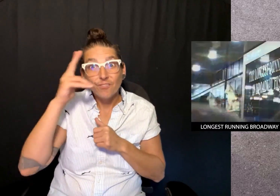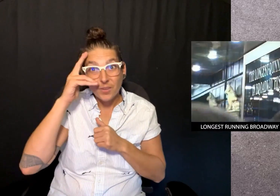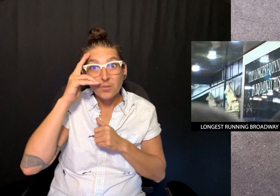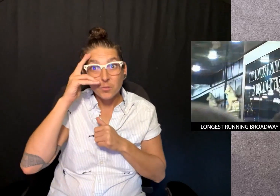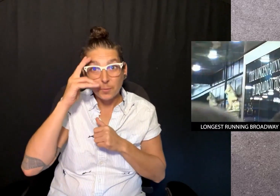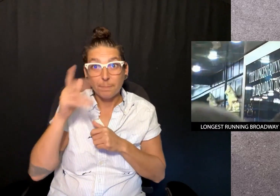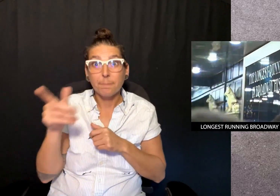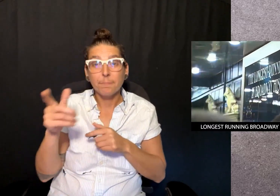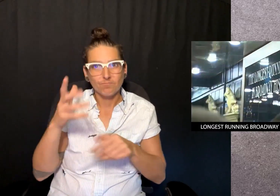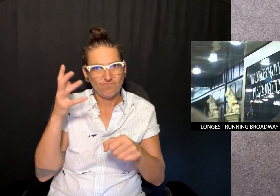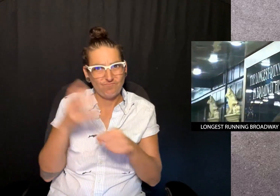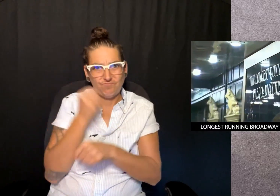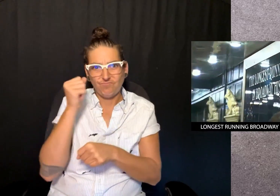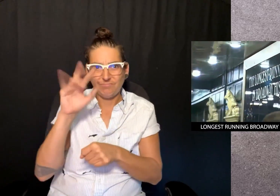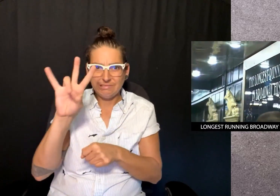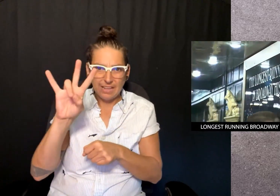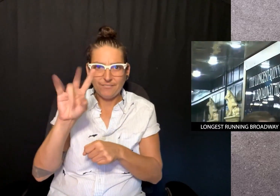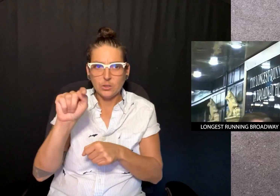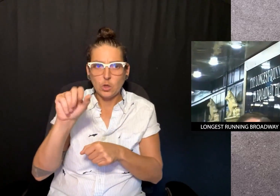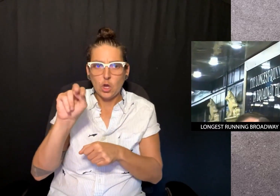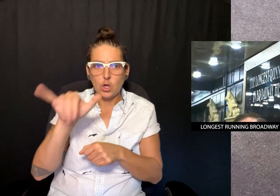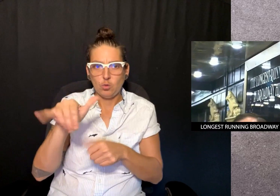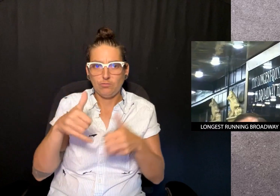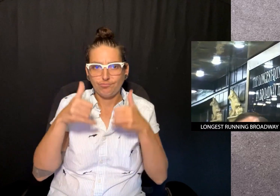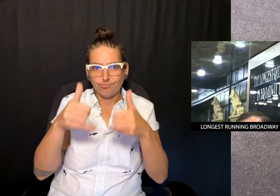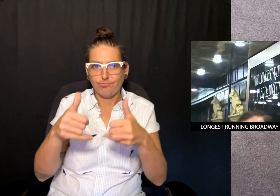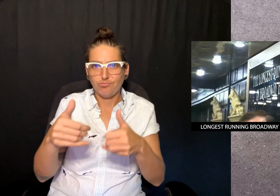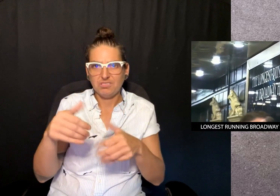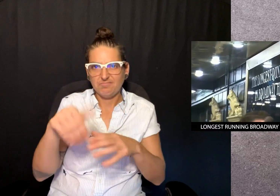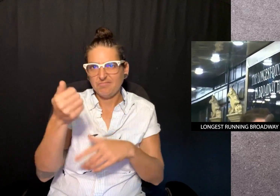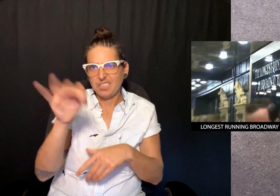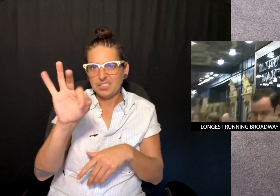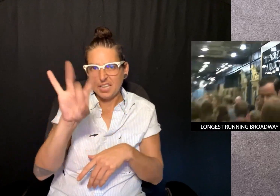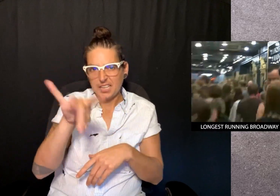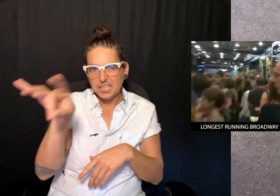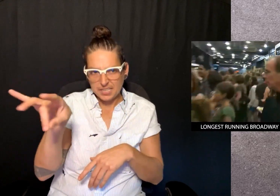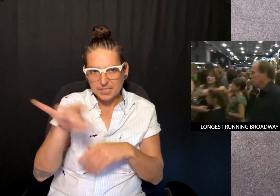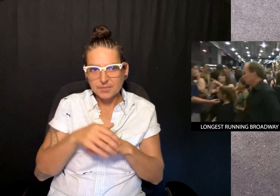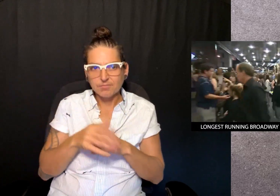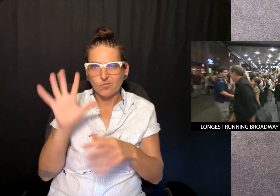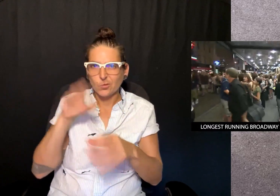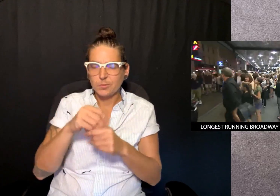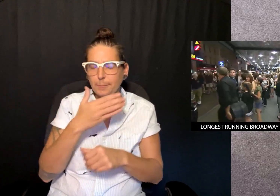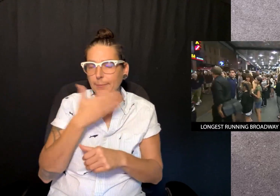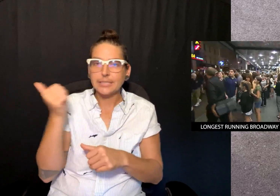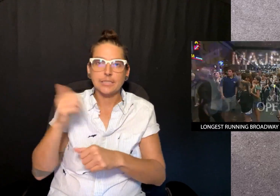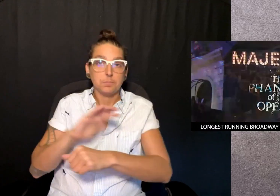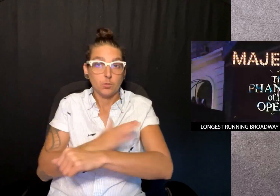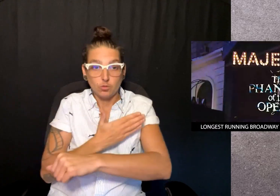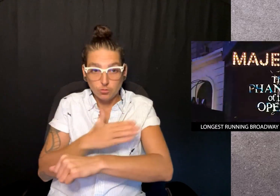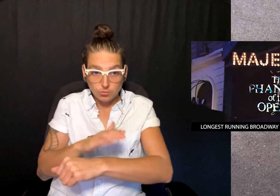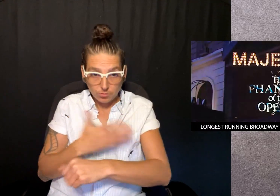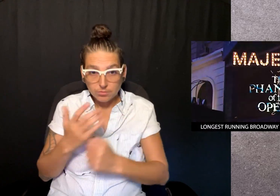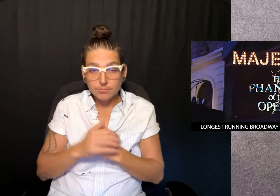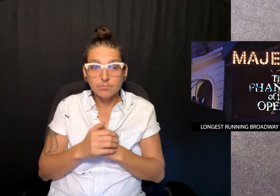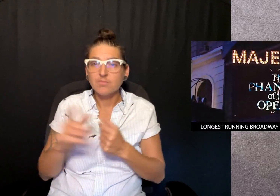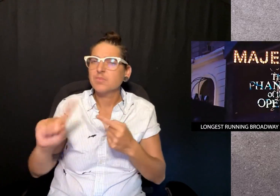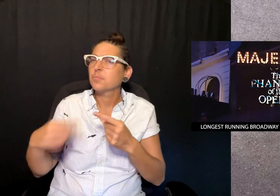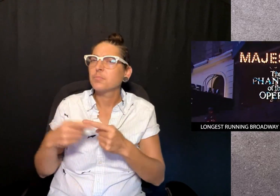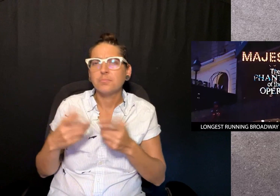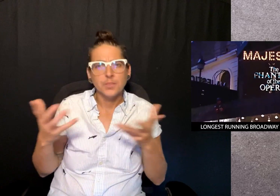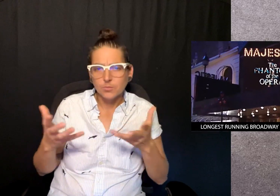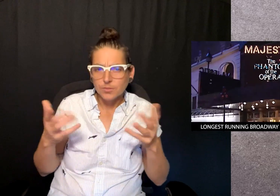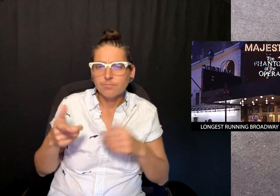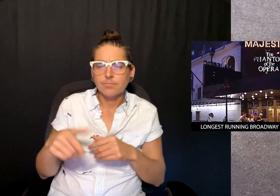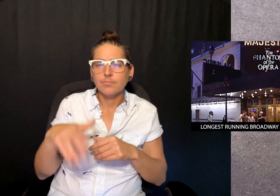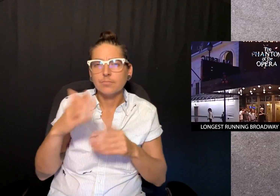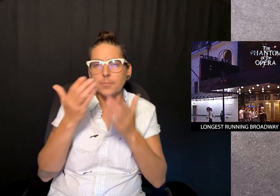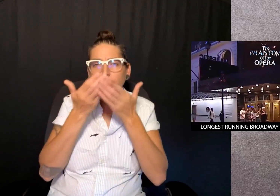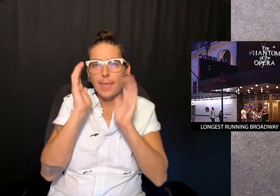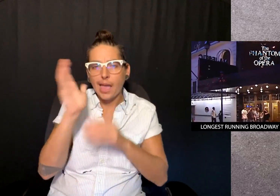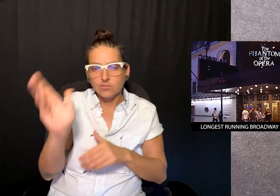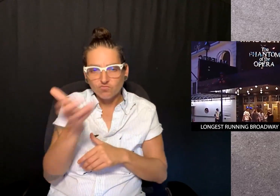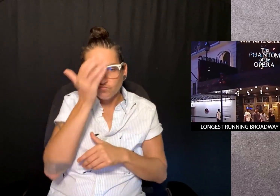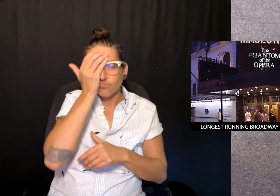of the Opera won 7 Tony awards in 1988 including best musical it's about a mask wearing opera